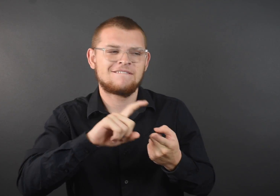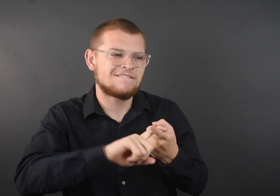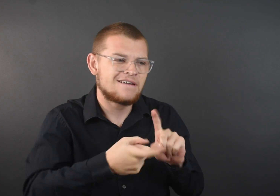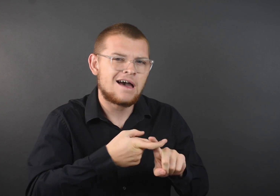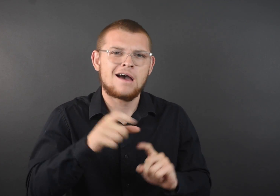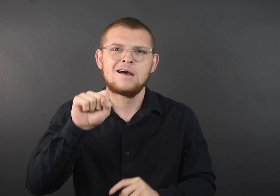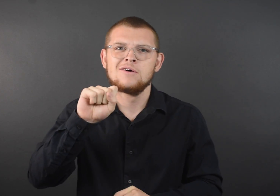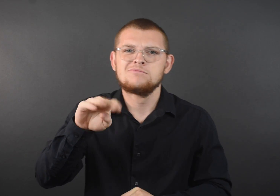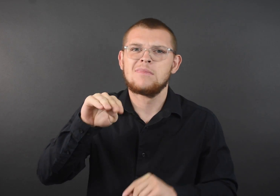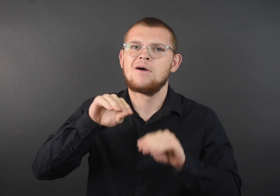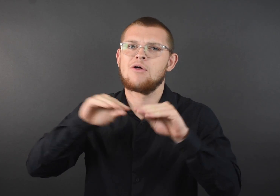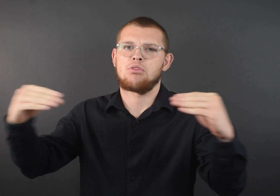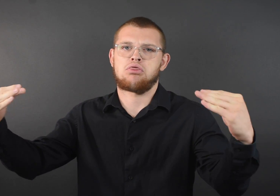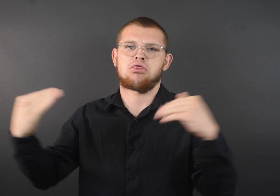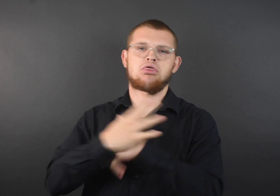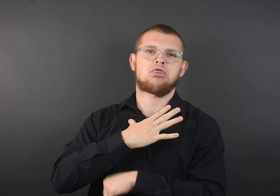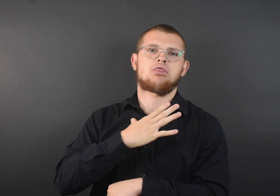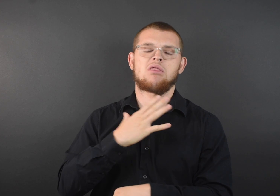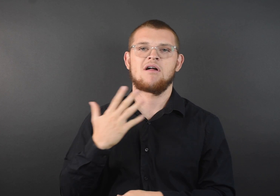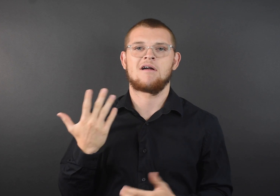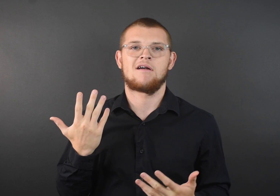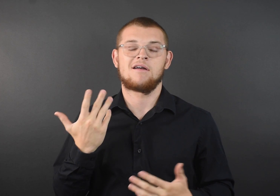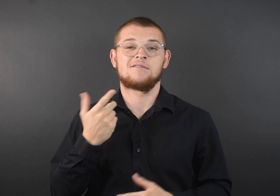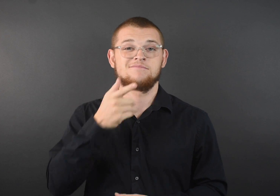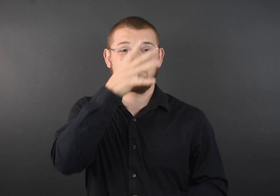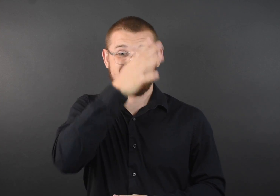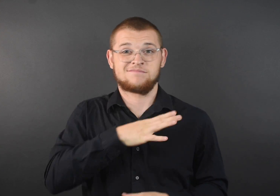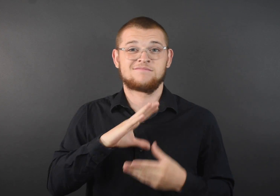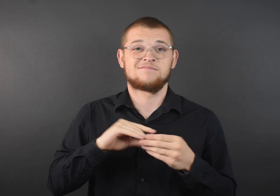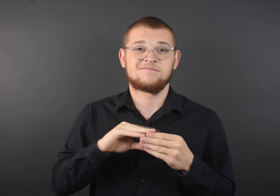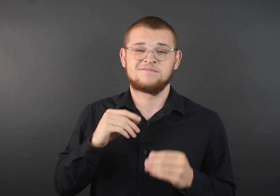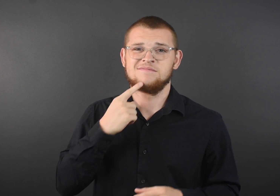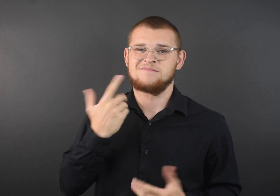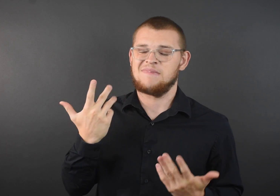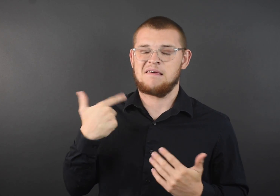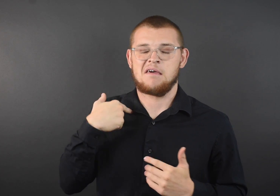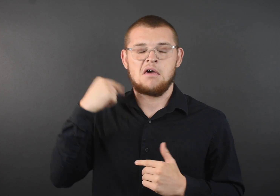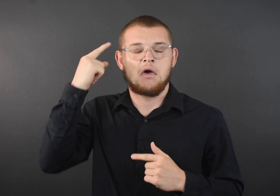from a friend, social media and other outlets.